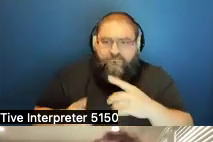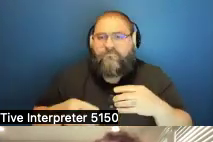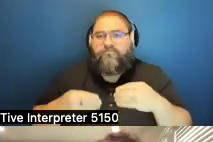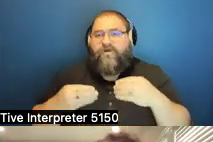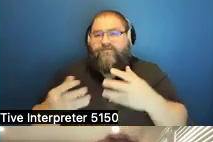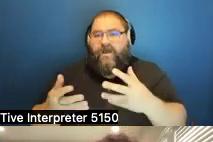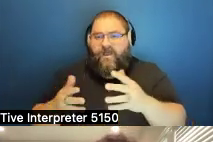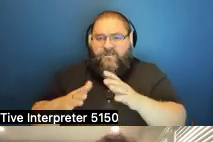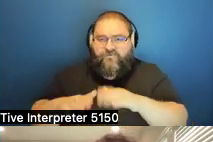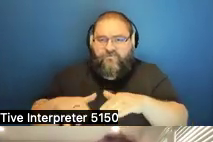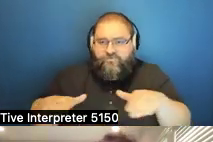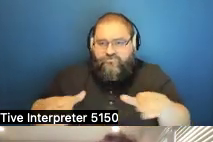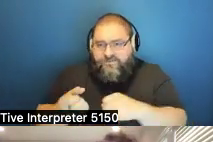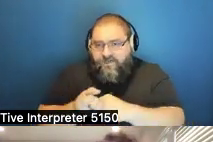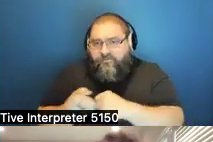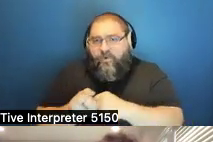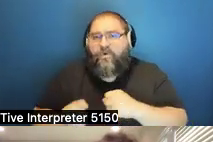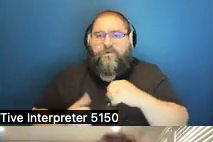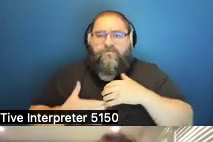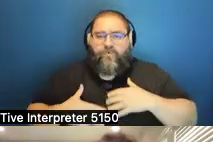sleeping, oral function. 19:34:06 Overall,